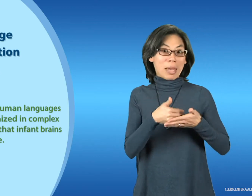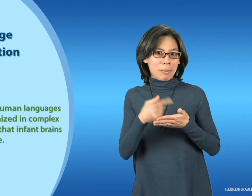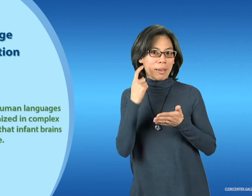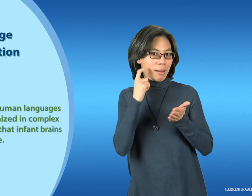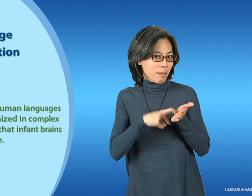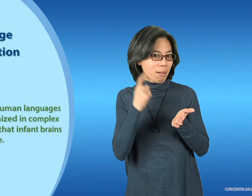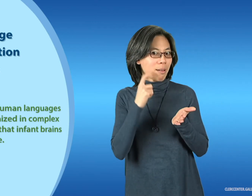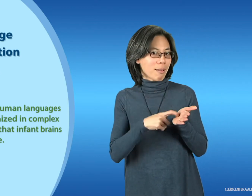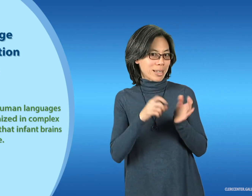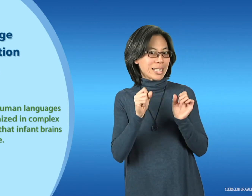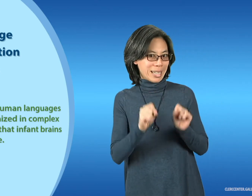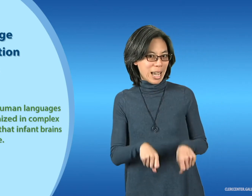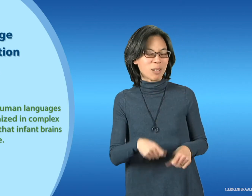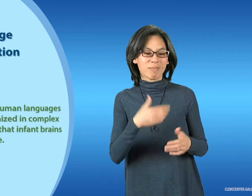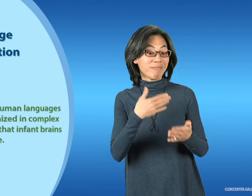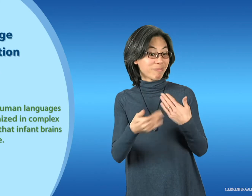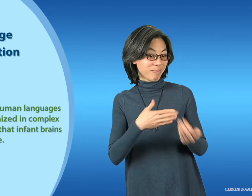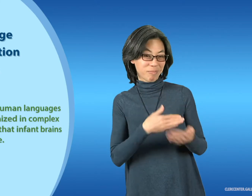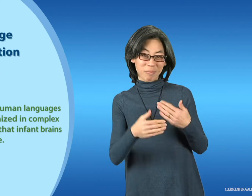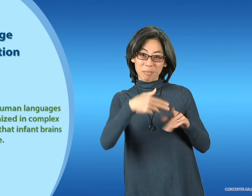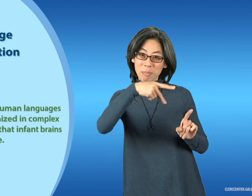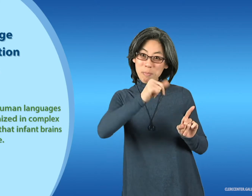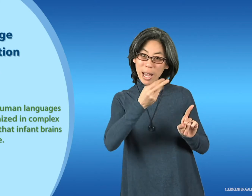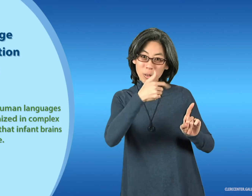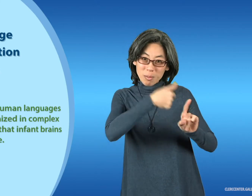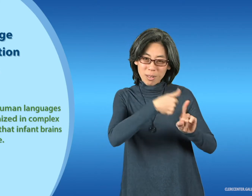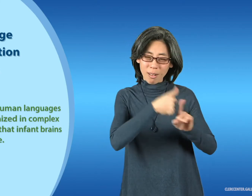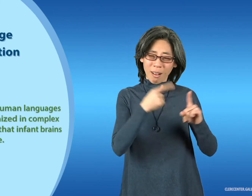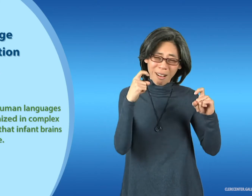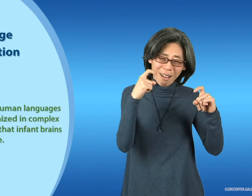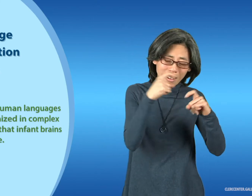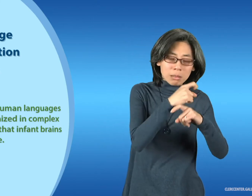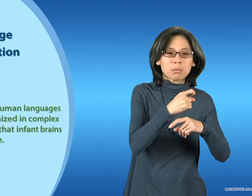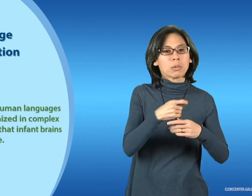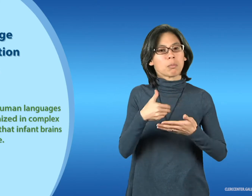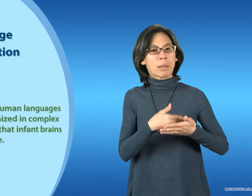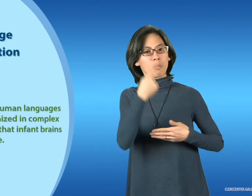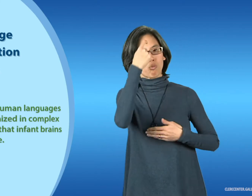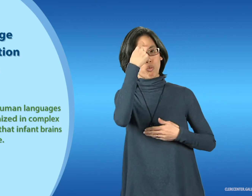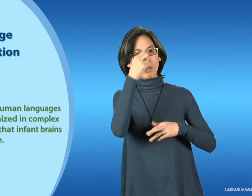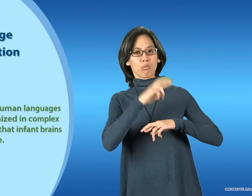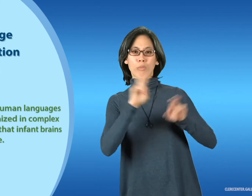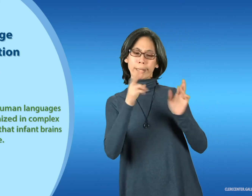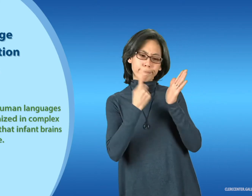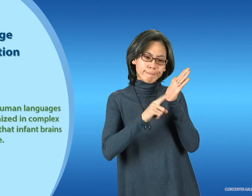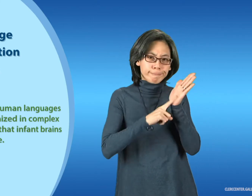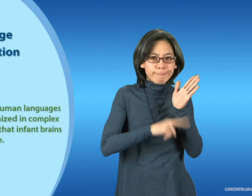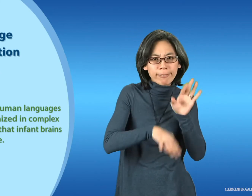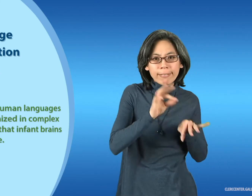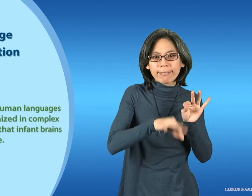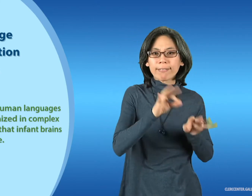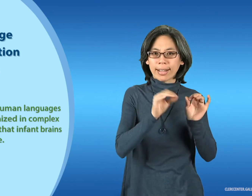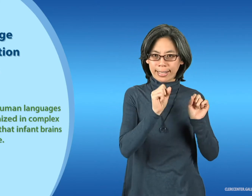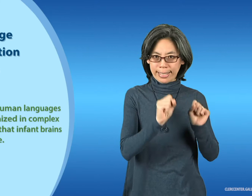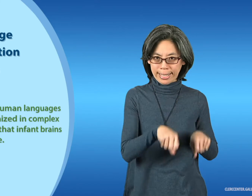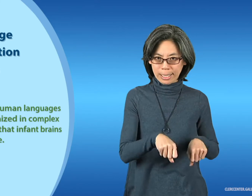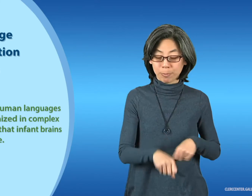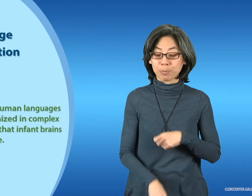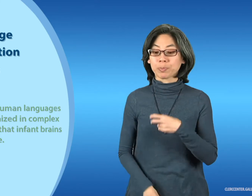Babies are trained to notice those even though the patterns are quite complex, the baby's brain is able to find those patterns.